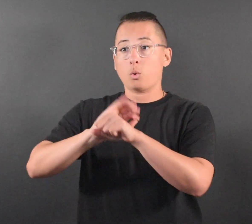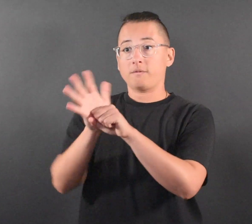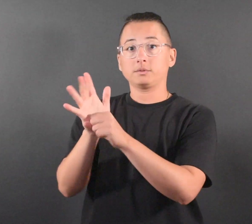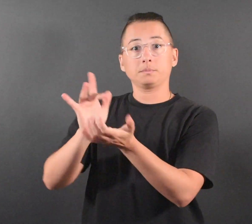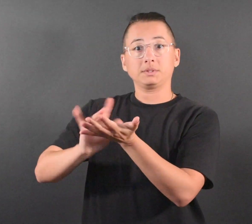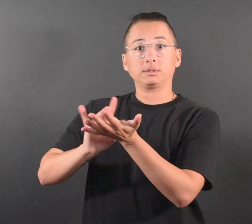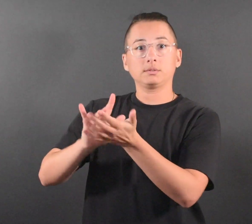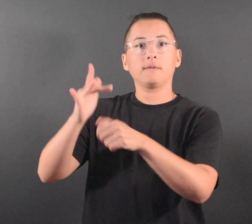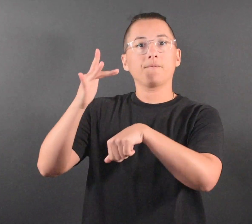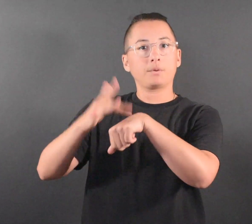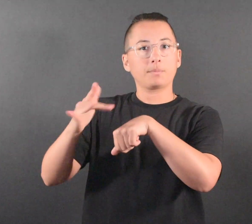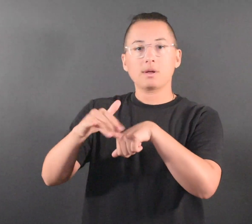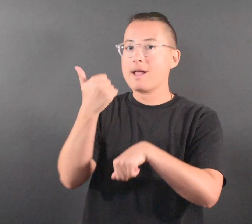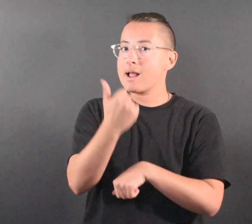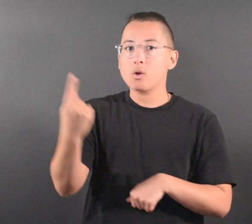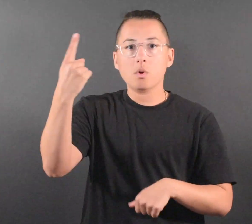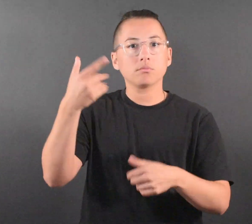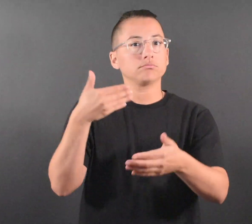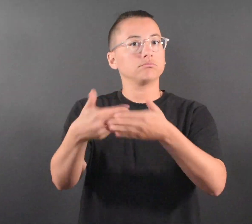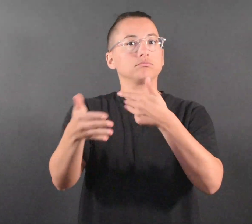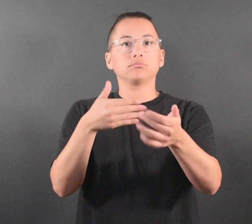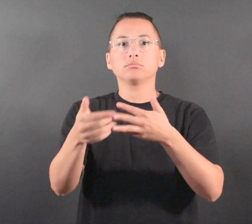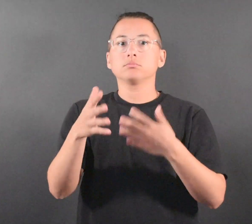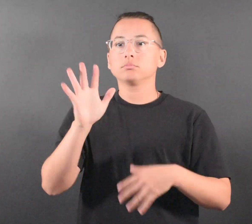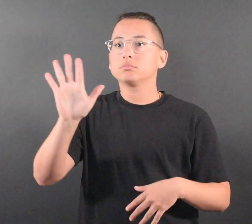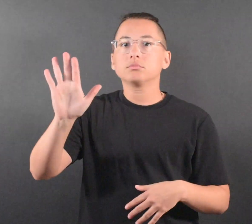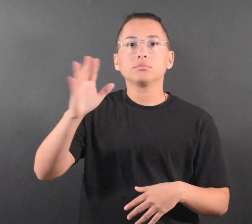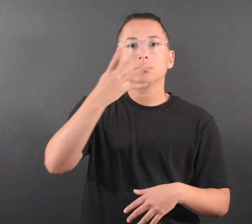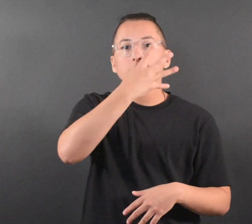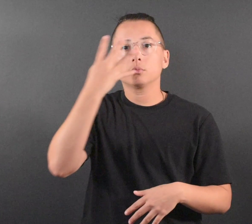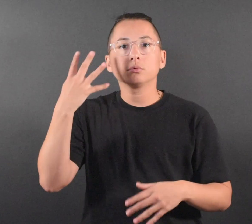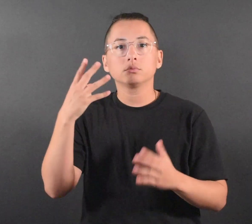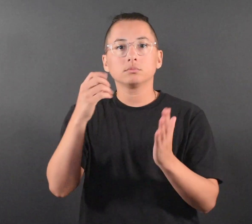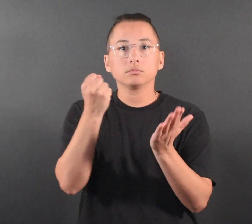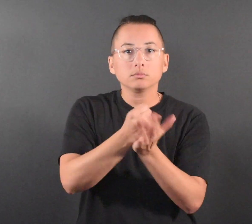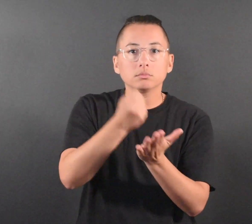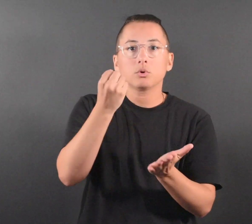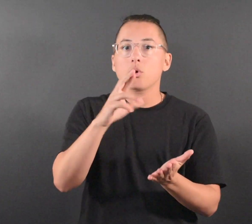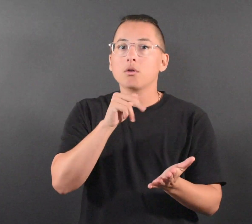COVID-19 medications are available to anyone regardless of immigration status